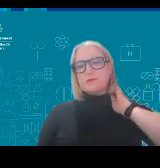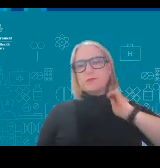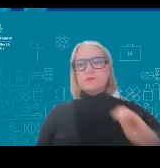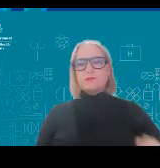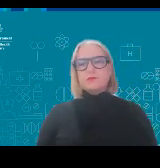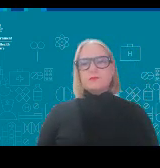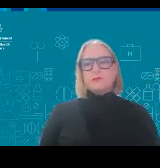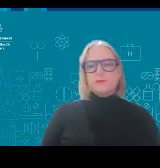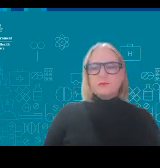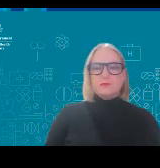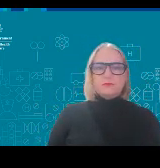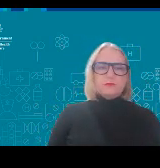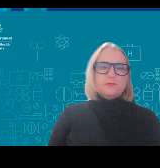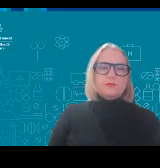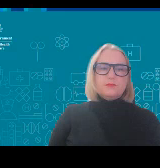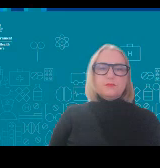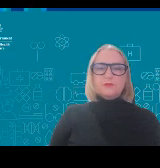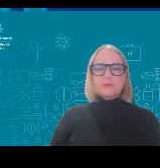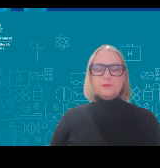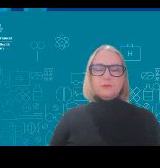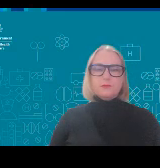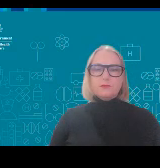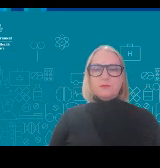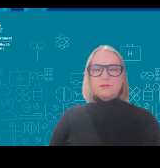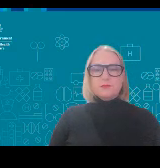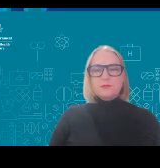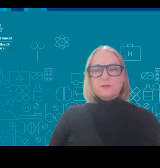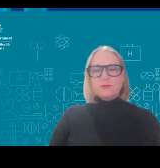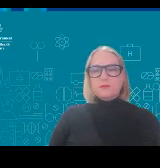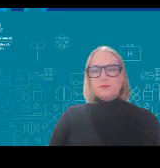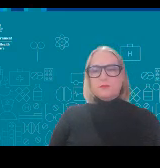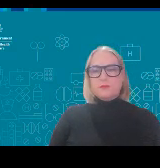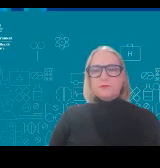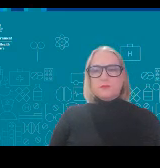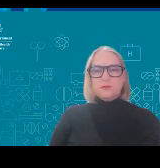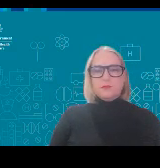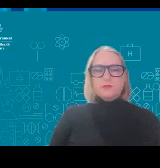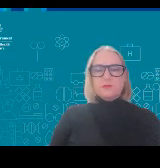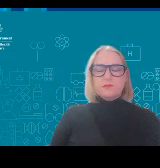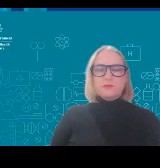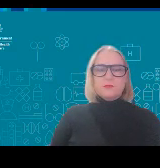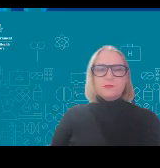Now as you can see there are four levels of supervision. Risk surveillance where we're monitoring